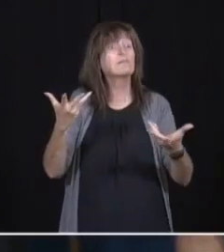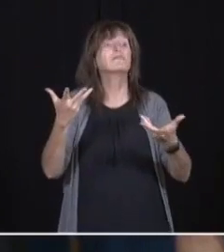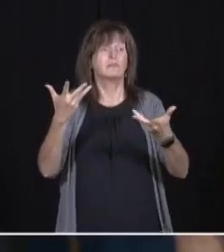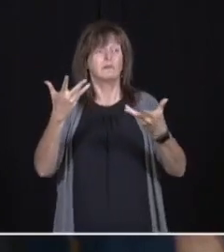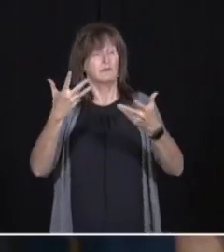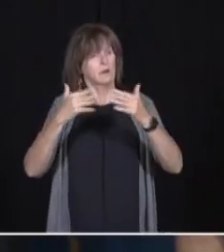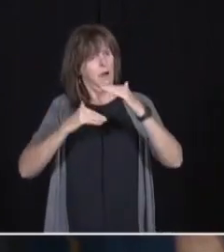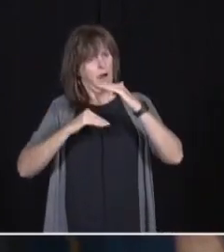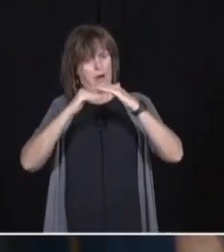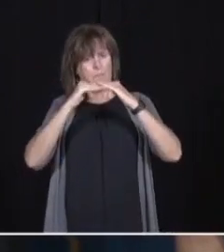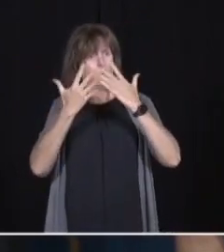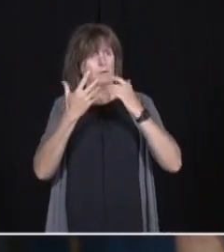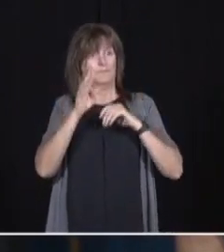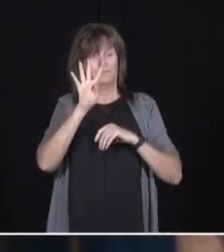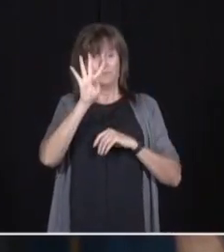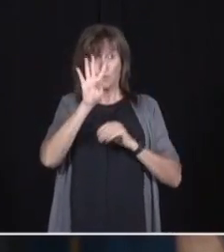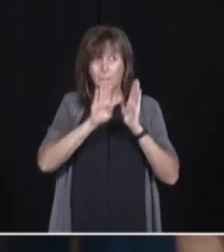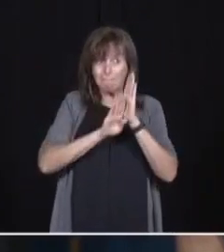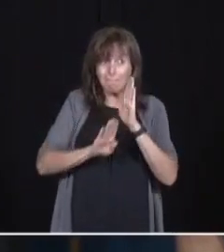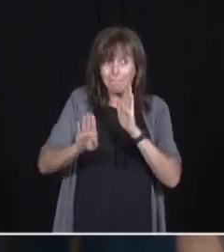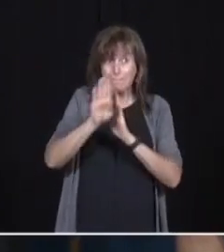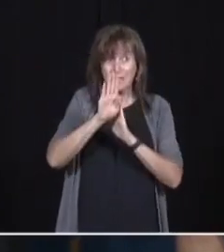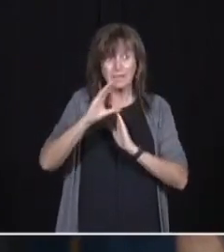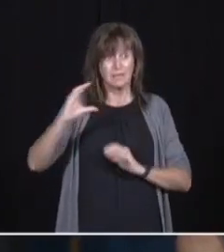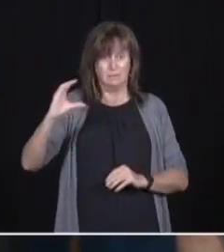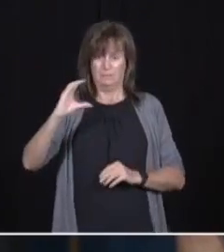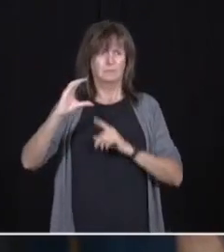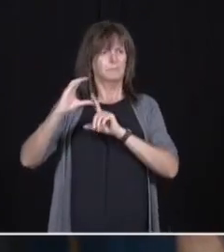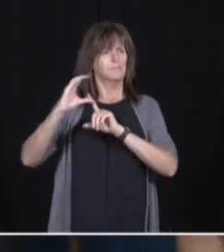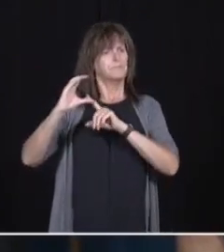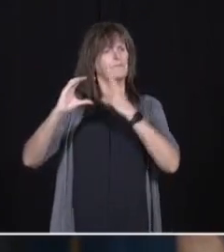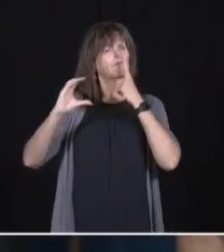that we are providing up to $4 billion through the state restart agreement to Ontario